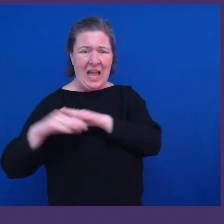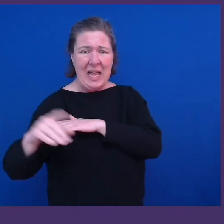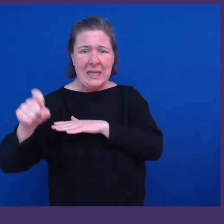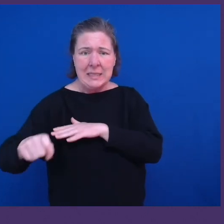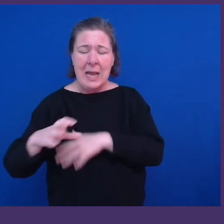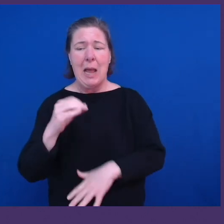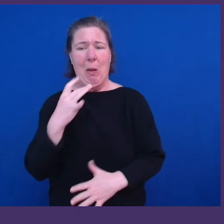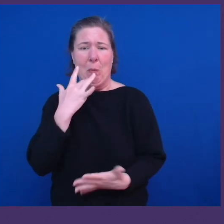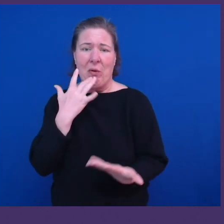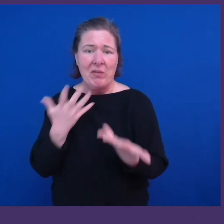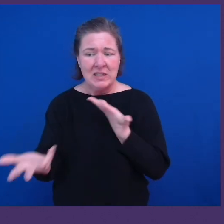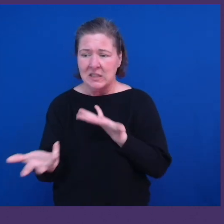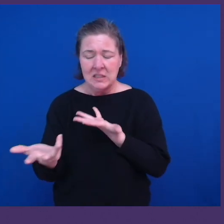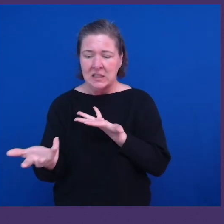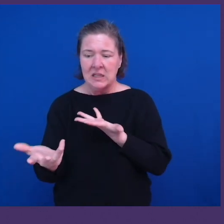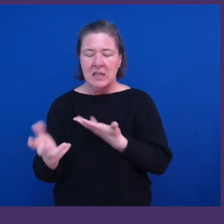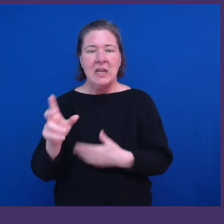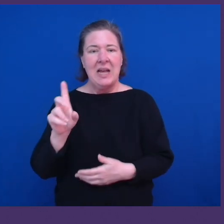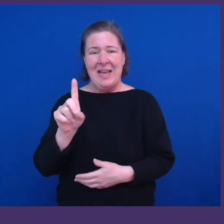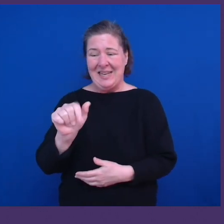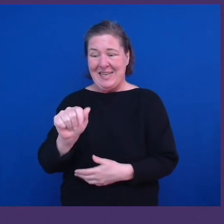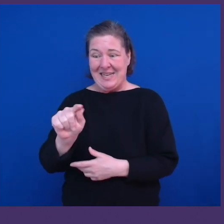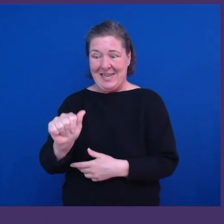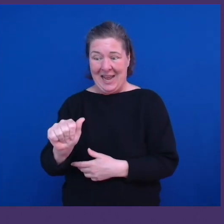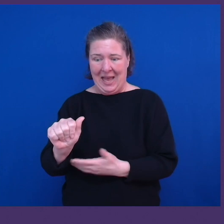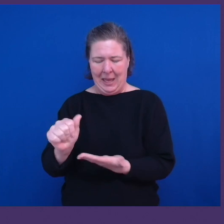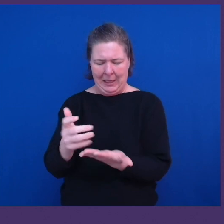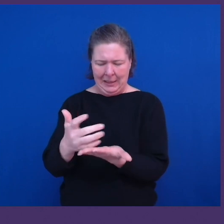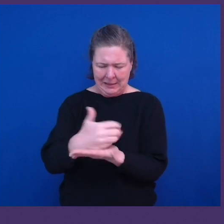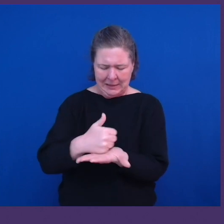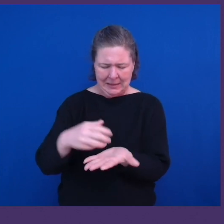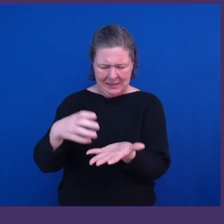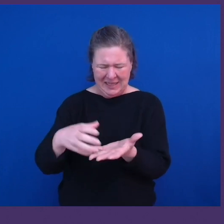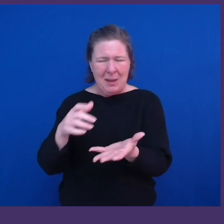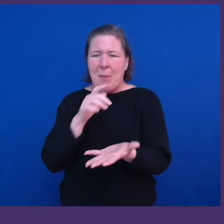And so, a data set may not accurately capture our